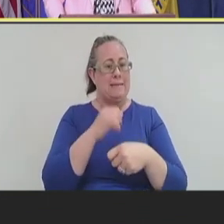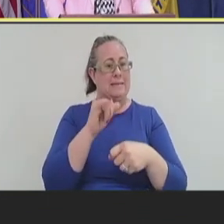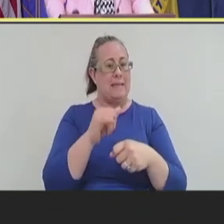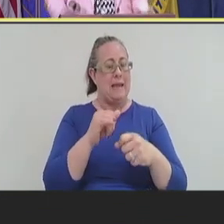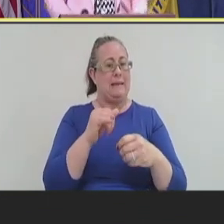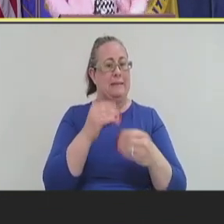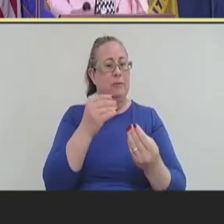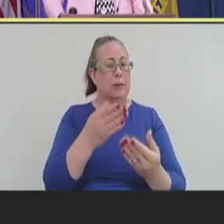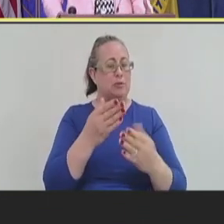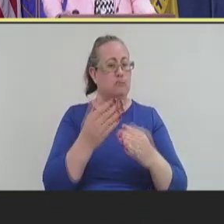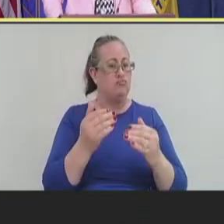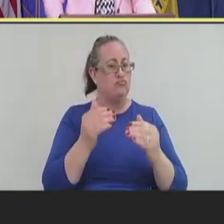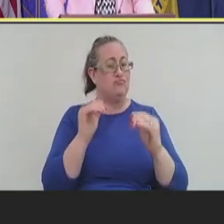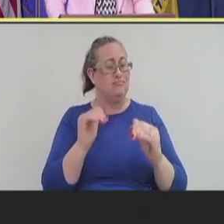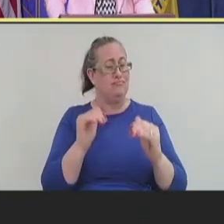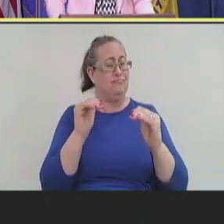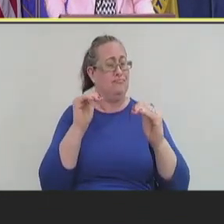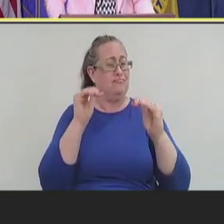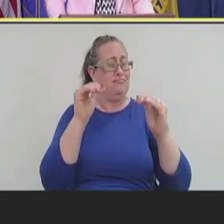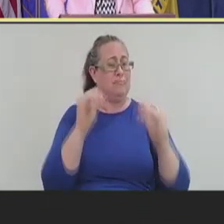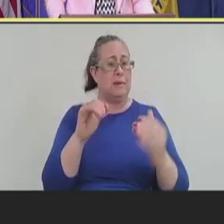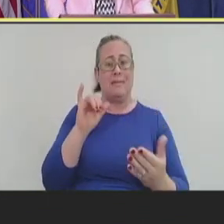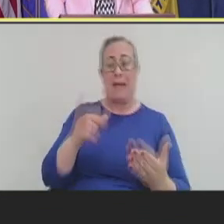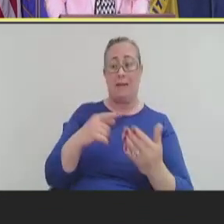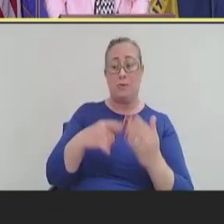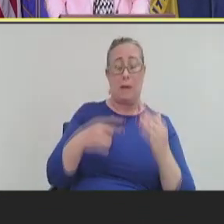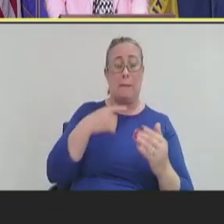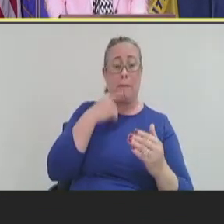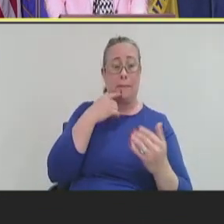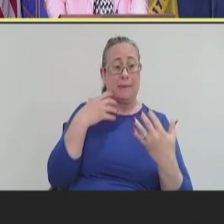And that's ultimately what all of public health wants to do. IIS just happened to